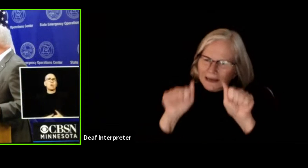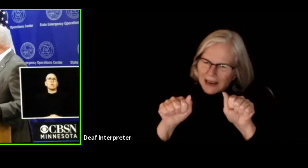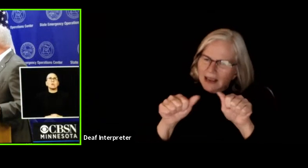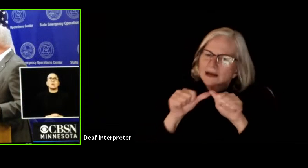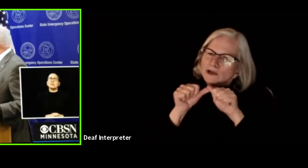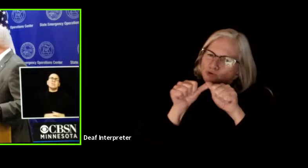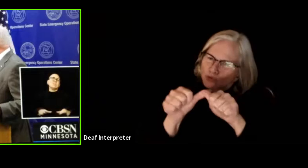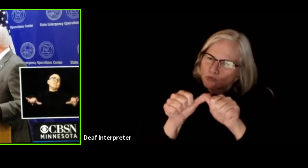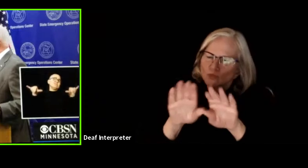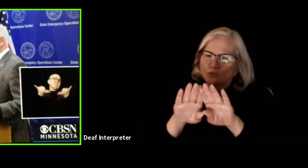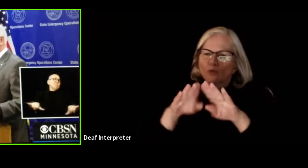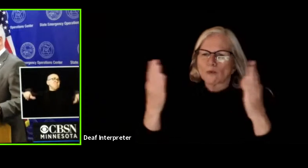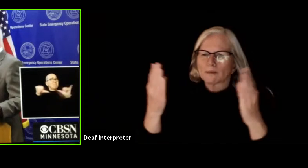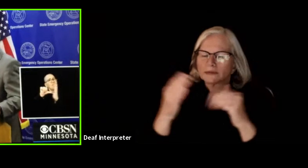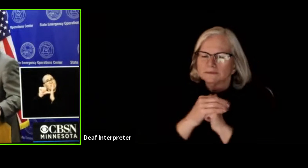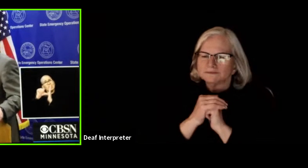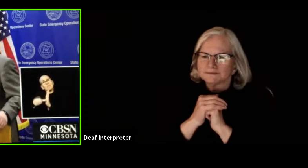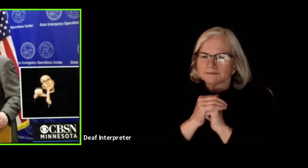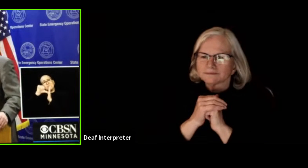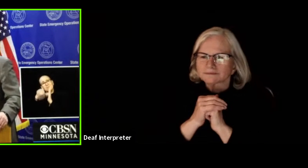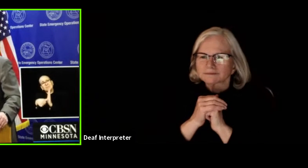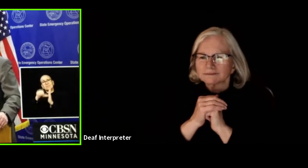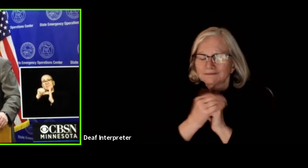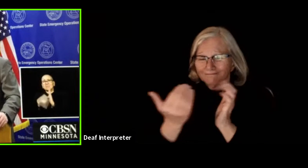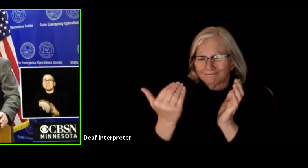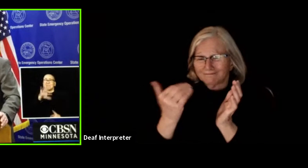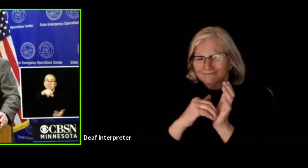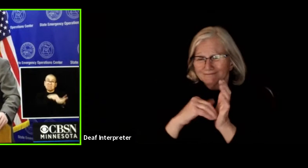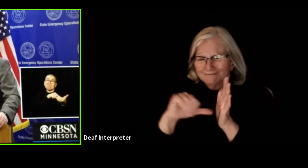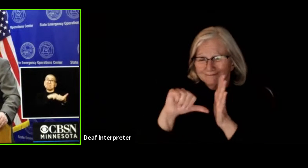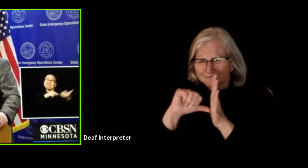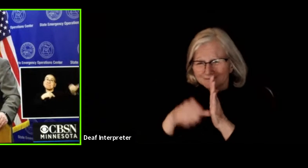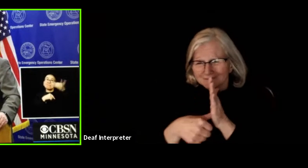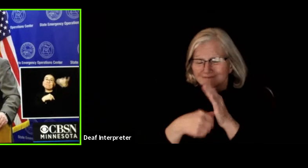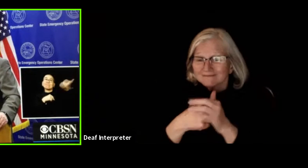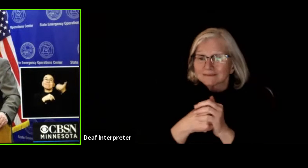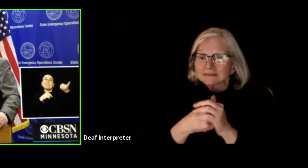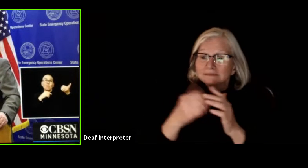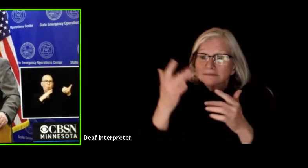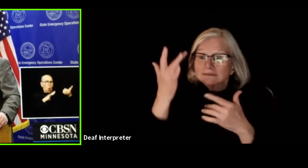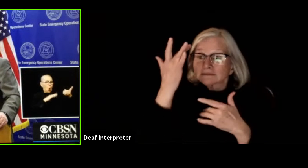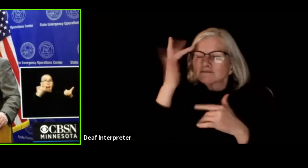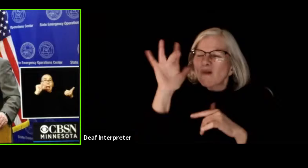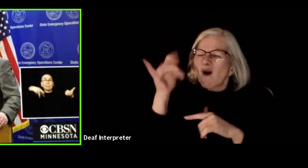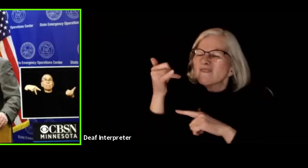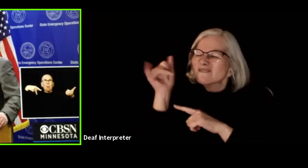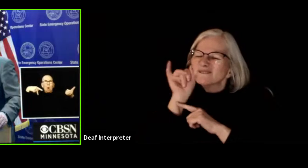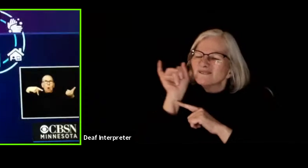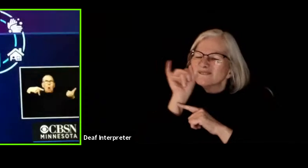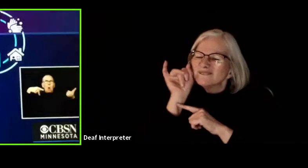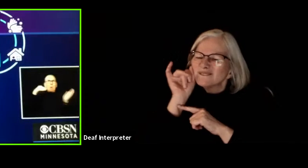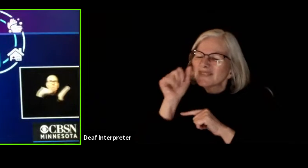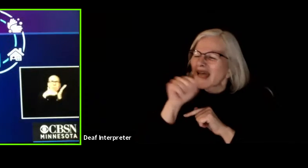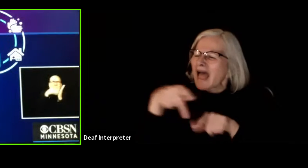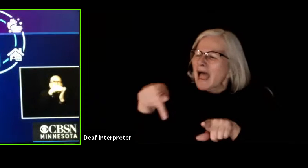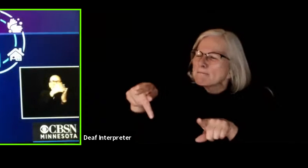THE SMART PHONE APP, I CAN'T TELL YOU, NEARLY HALF A MILLION FOLKS HAVE USED THIS. NO INVASION OF PRIVACY, IT'S BEEN SUPPORTED